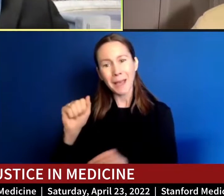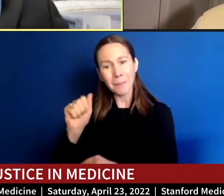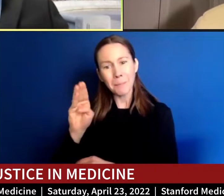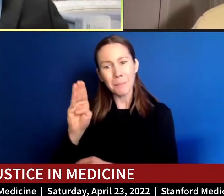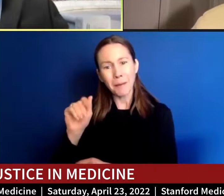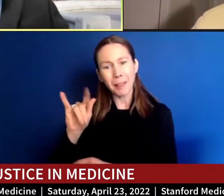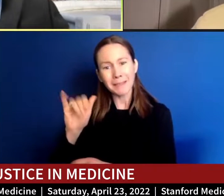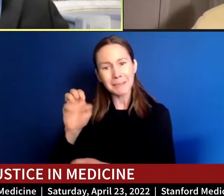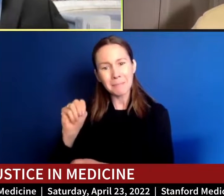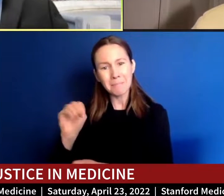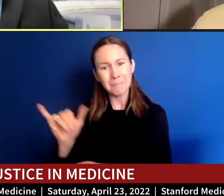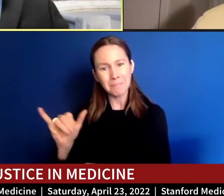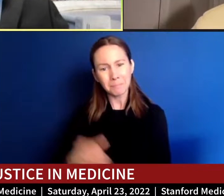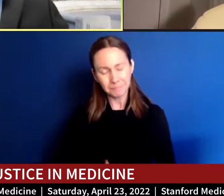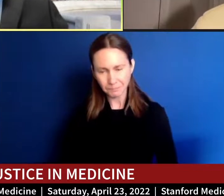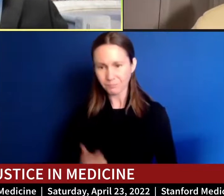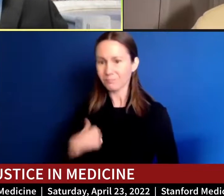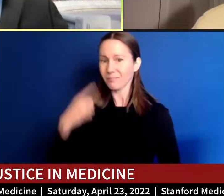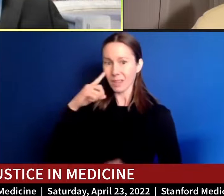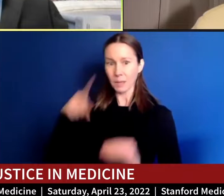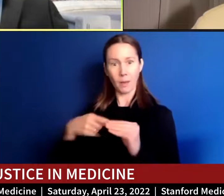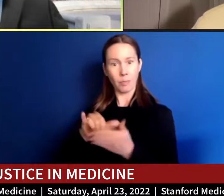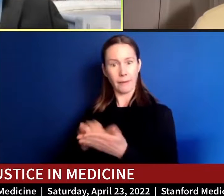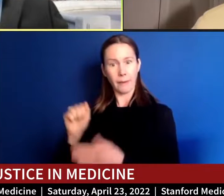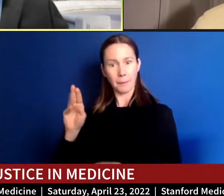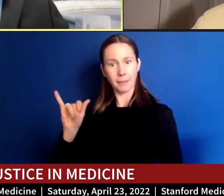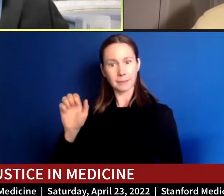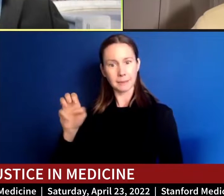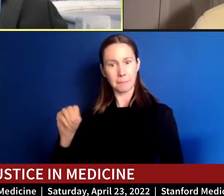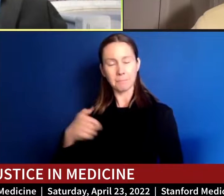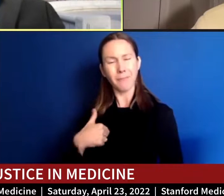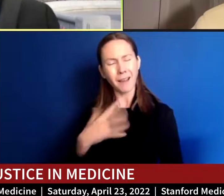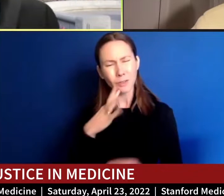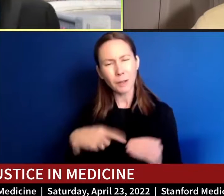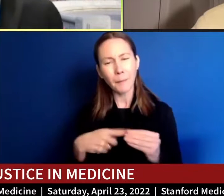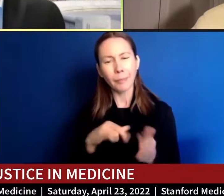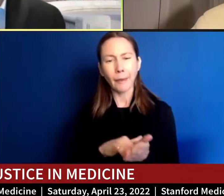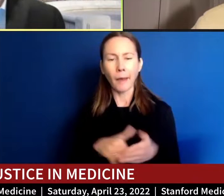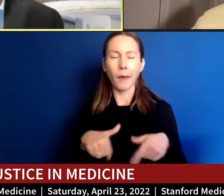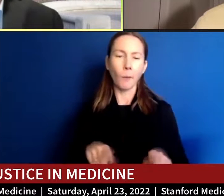I mean, when I think about ableism—and I talk about it when I give speeches and presentations